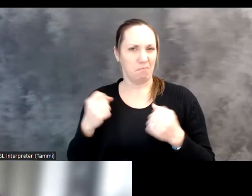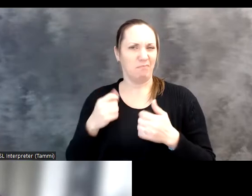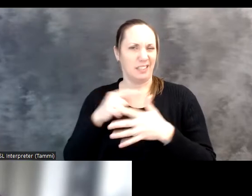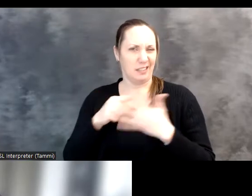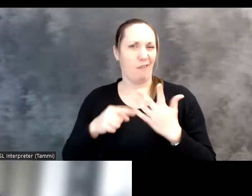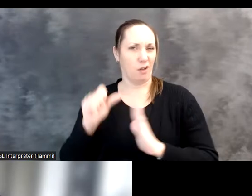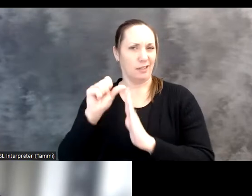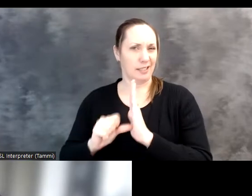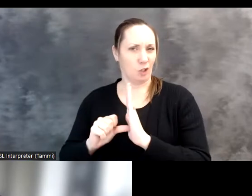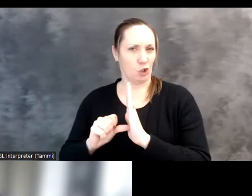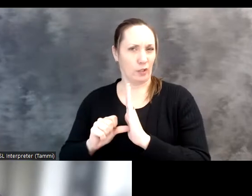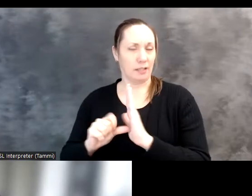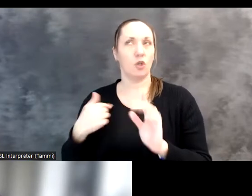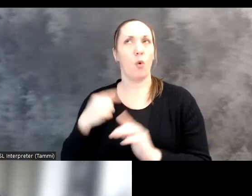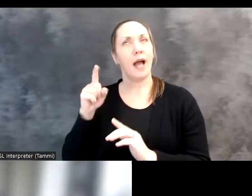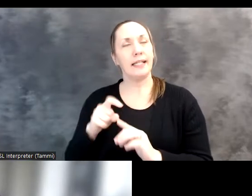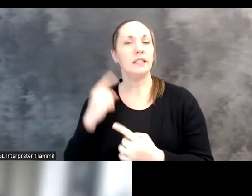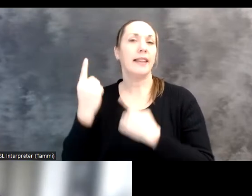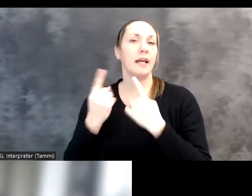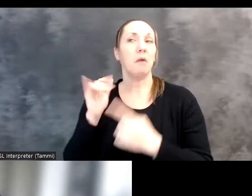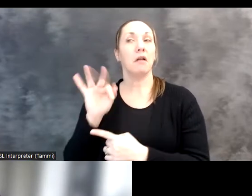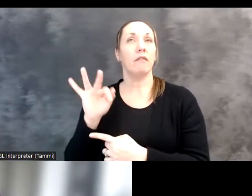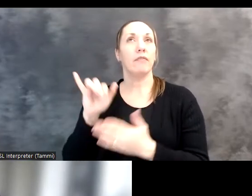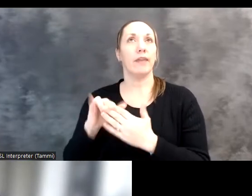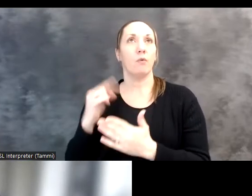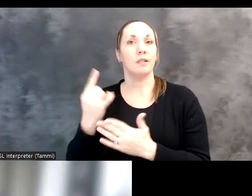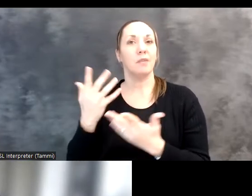that as well as my life as someone with a disability, I have